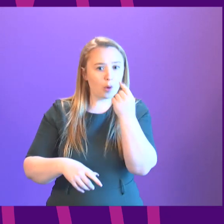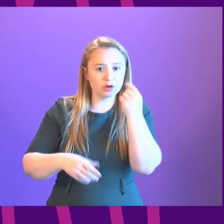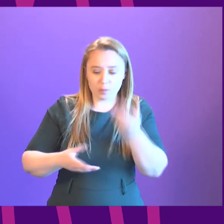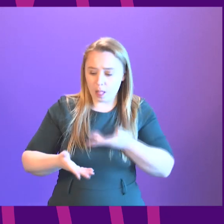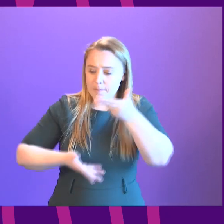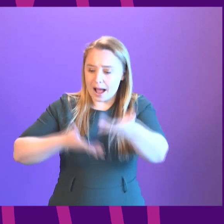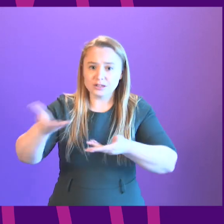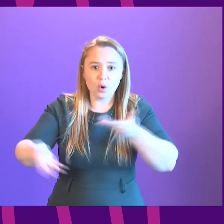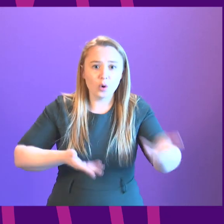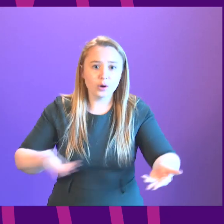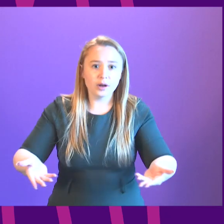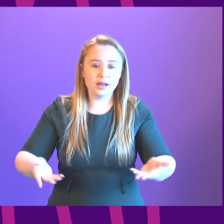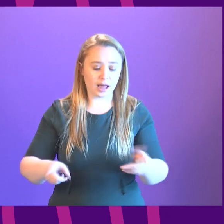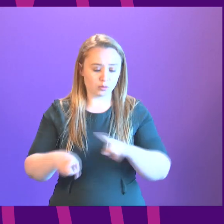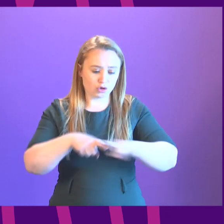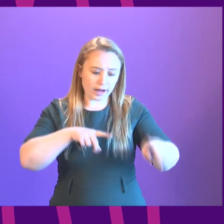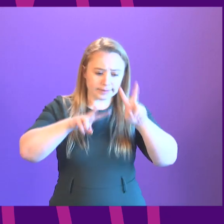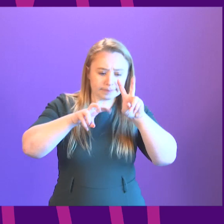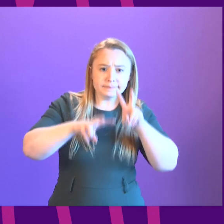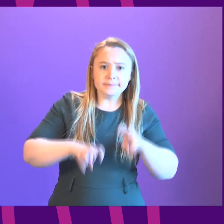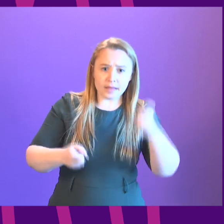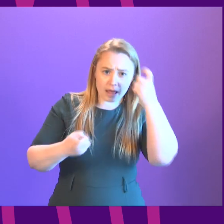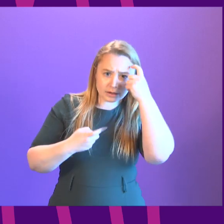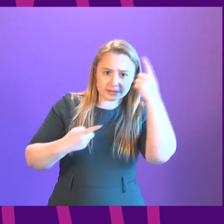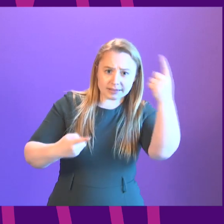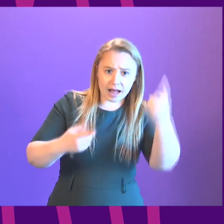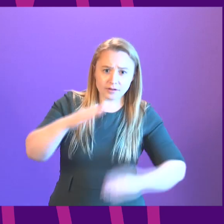and to understand—and hopefully be able to confirm beyond any doubt—that it does